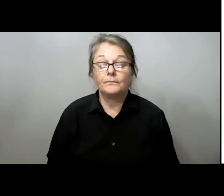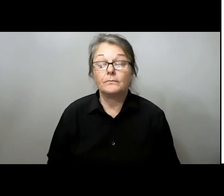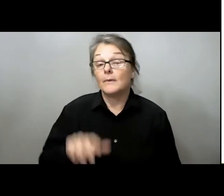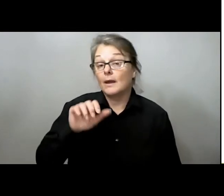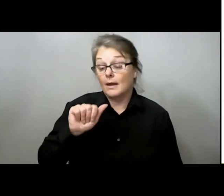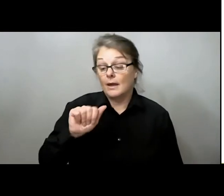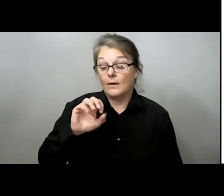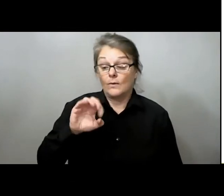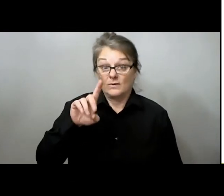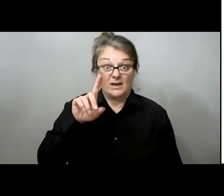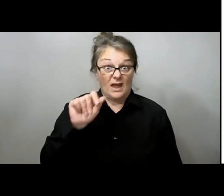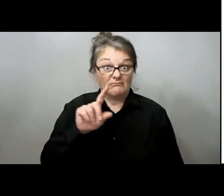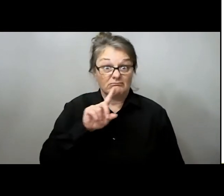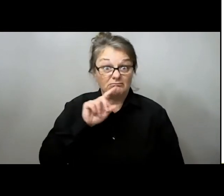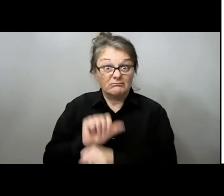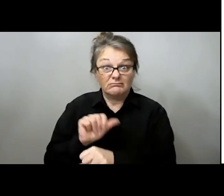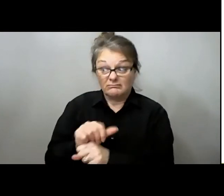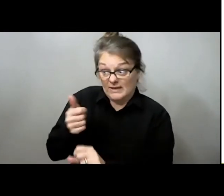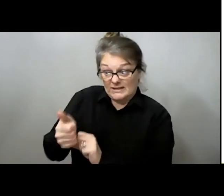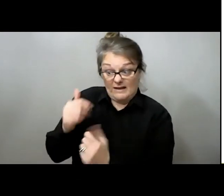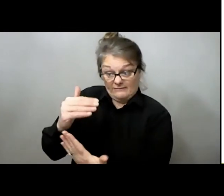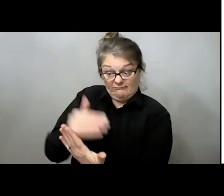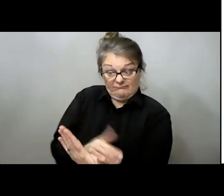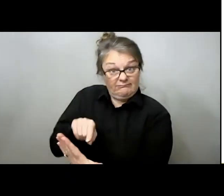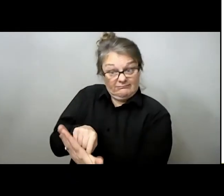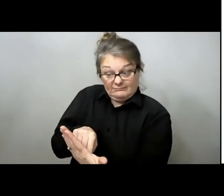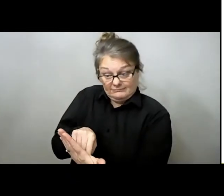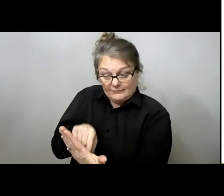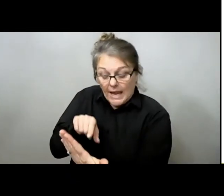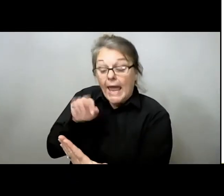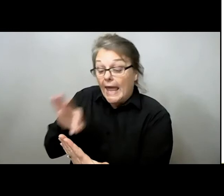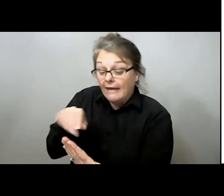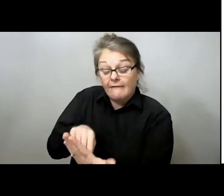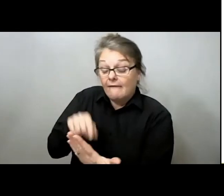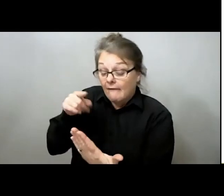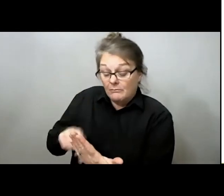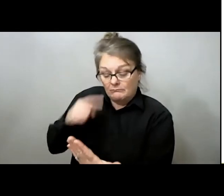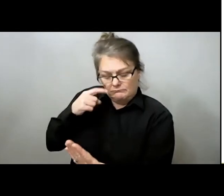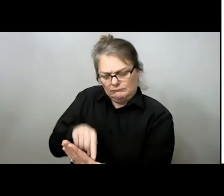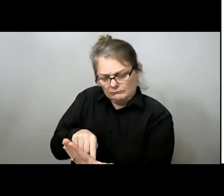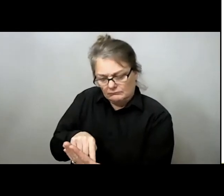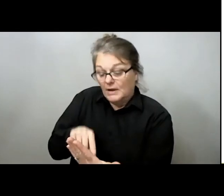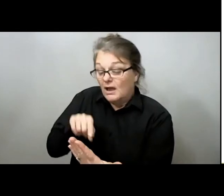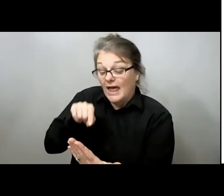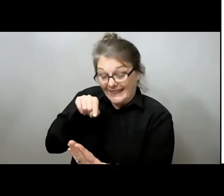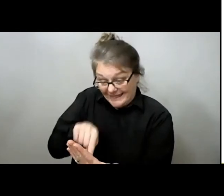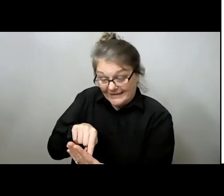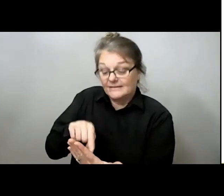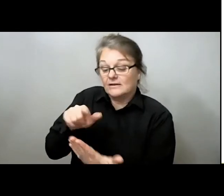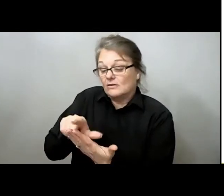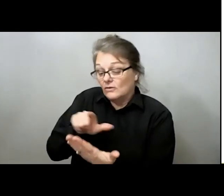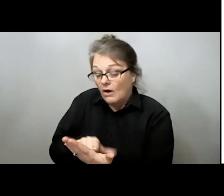THE AODA IN FACE STATES IF THERE'S A CONFLICT BETWEEN IT AND ANY OTHER ACT OR REGULATION,